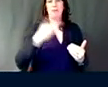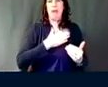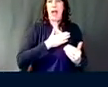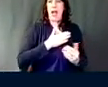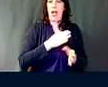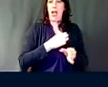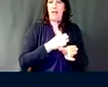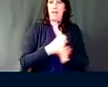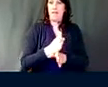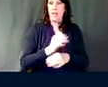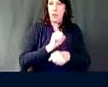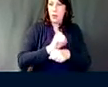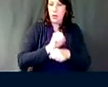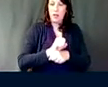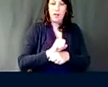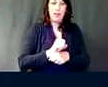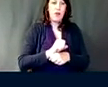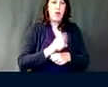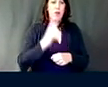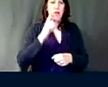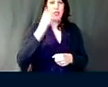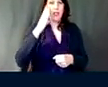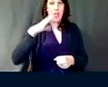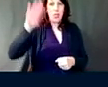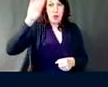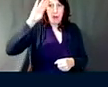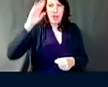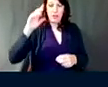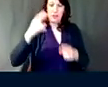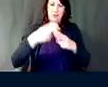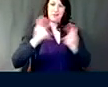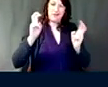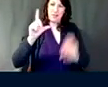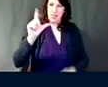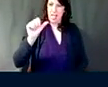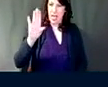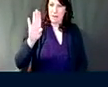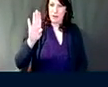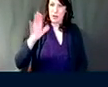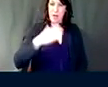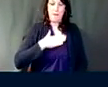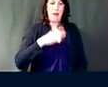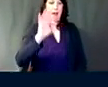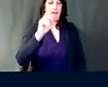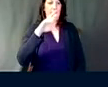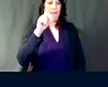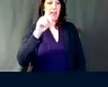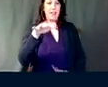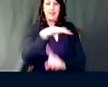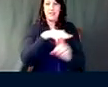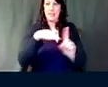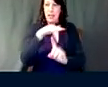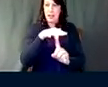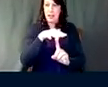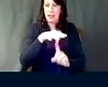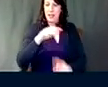COME FROM MY FIELD WORK, WHICH IN ANTHROPOLOGY IS WHAT WE CALL OUR LABORATORY.